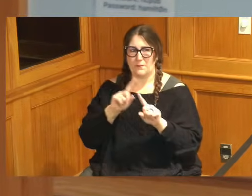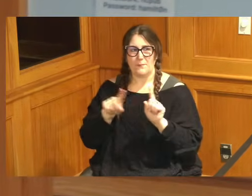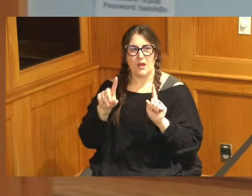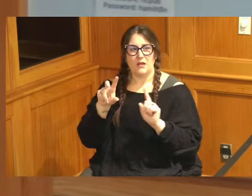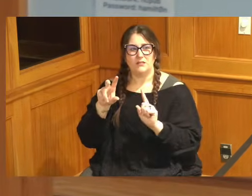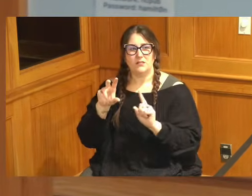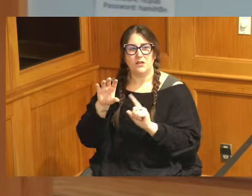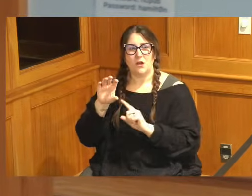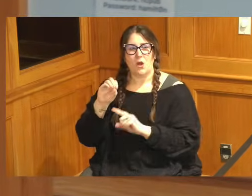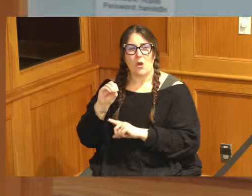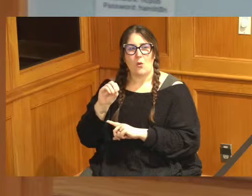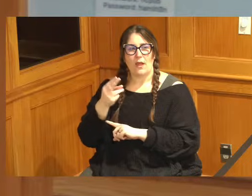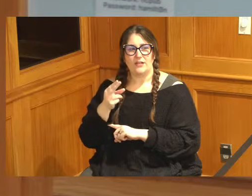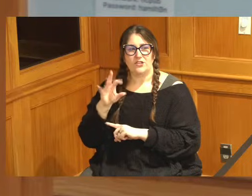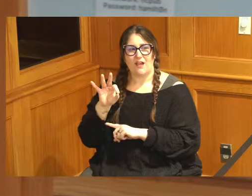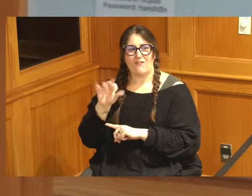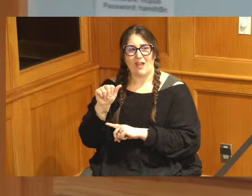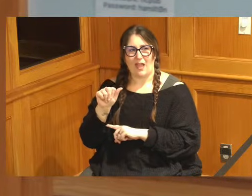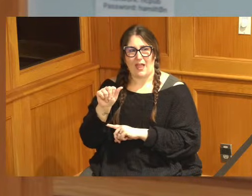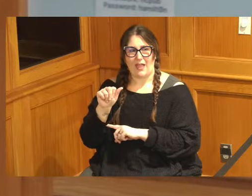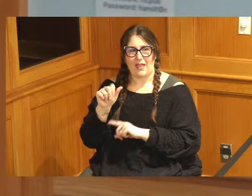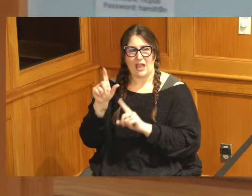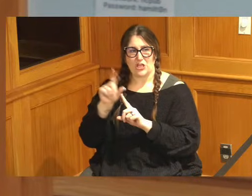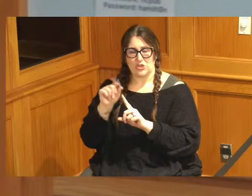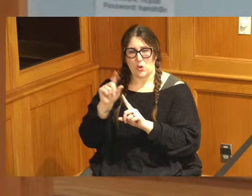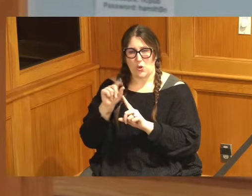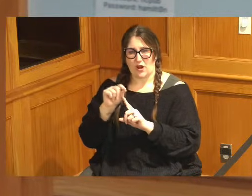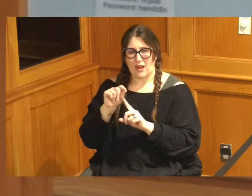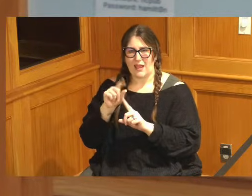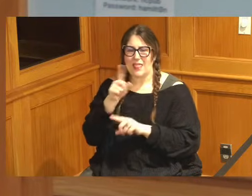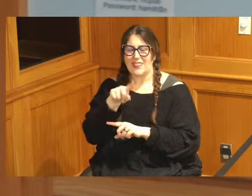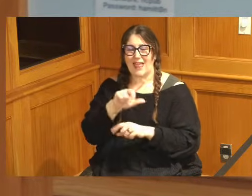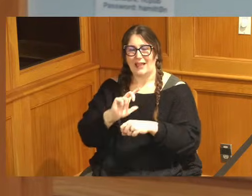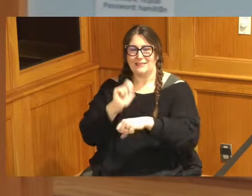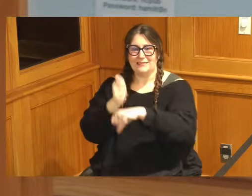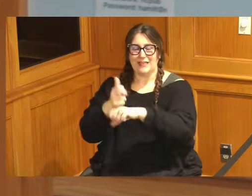that sets the rules for how all the tax credits get deployed that are the that are a really big